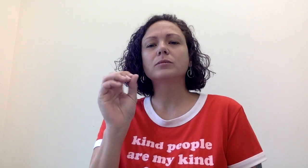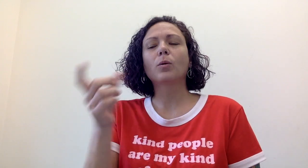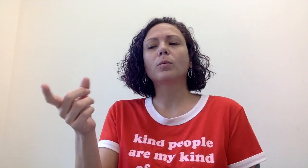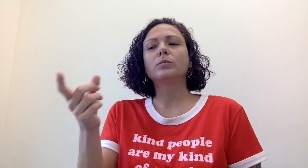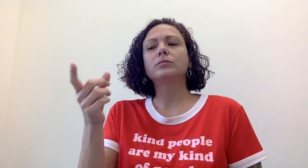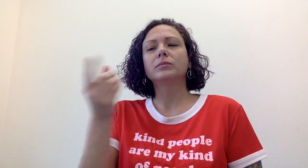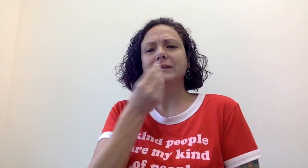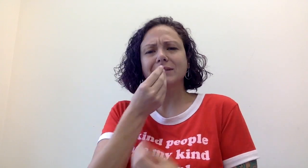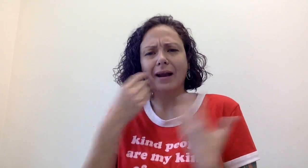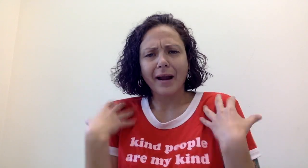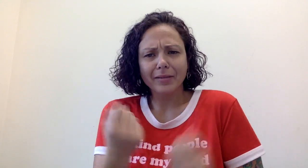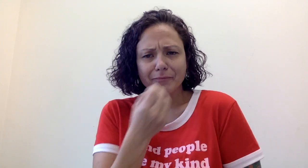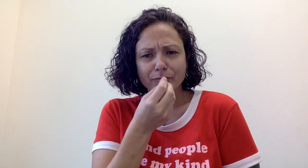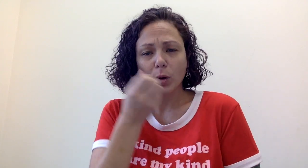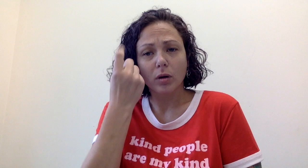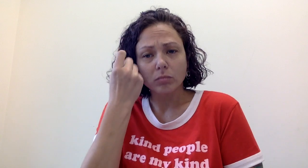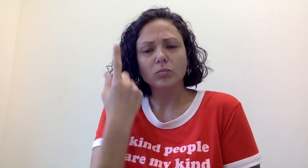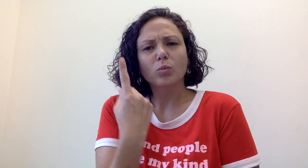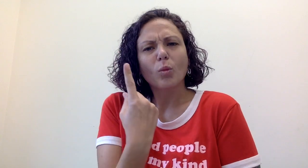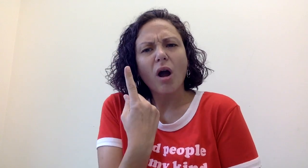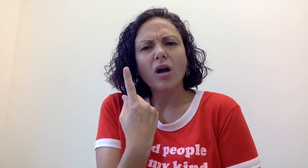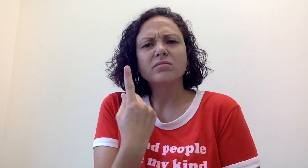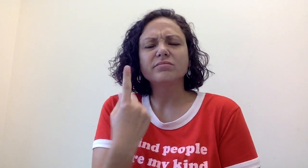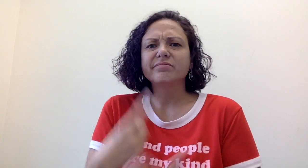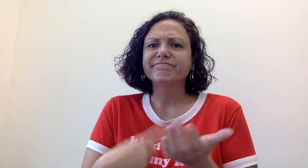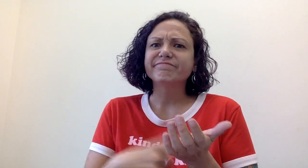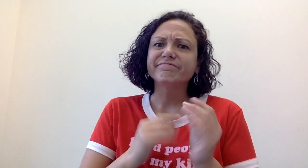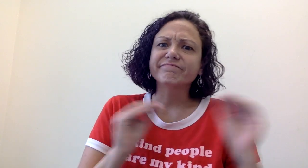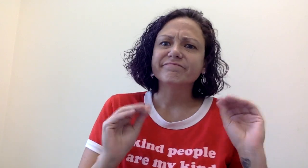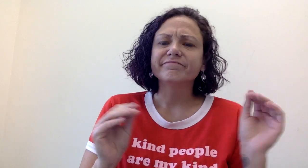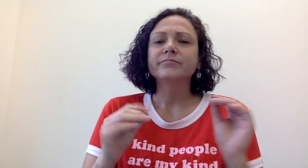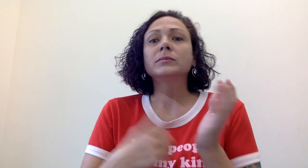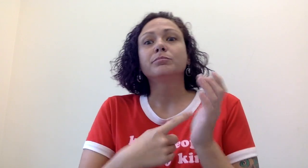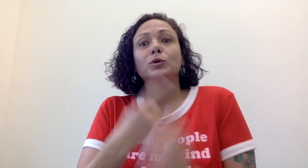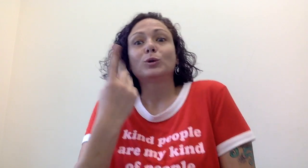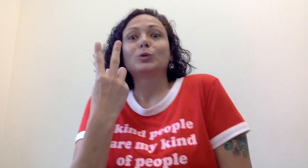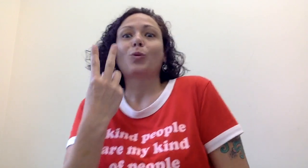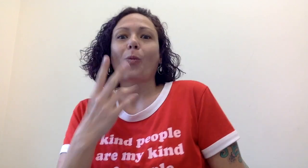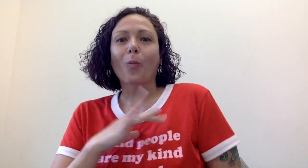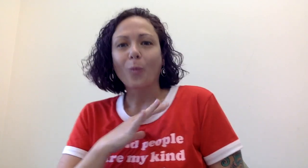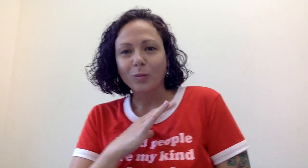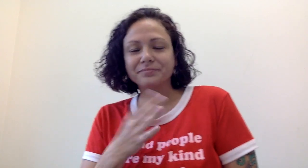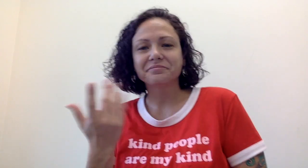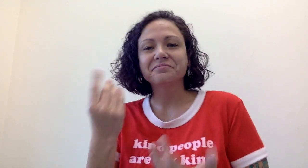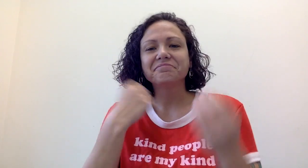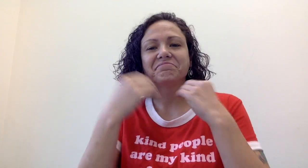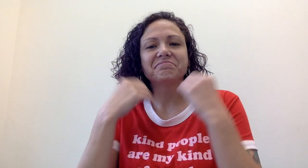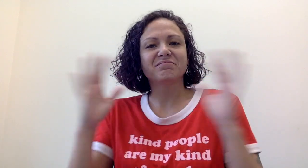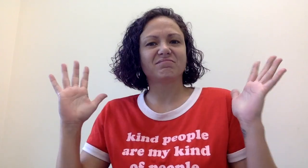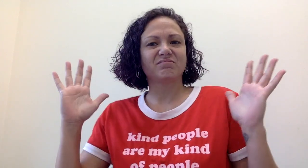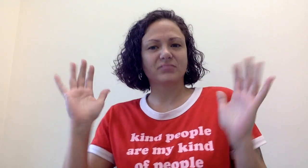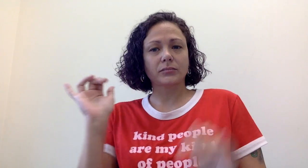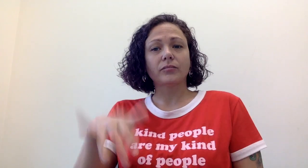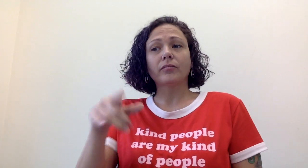They would eat healthy foods, sometimes once a day, sometimes nothing, and sometimes twice a day.